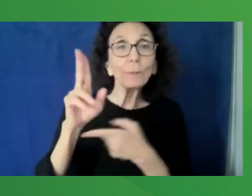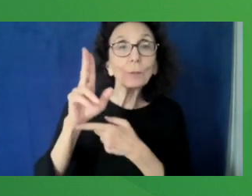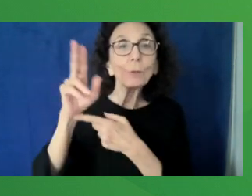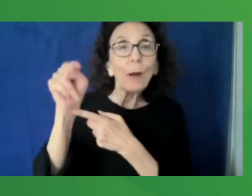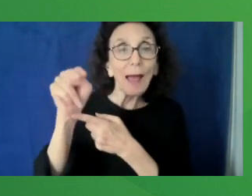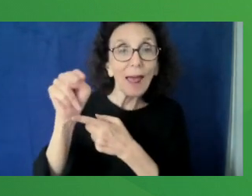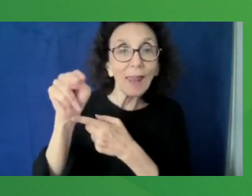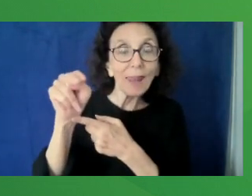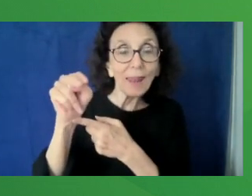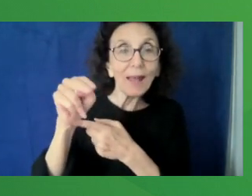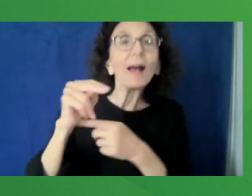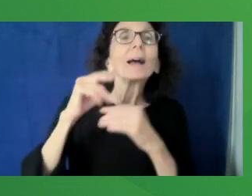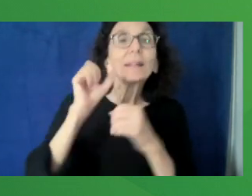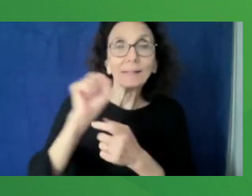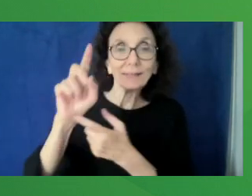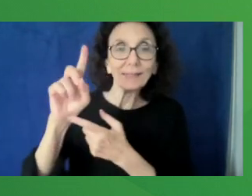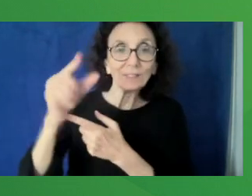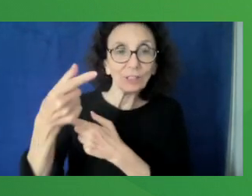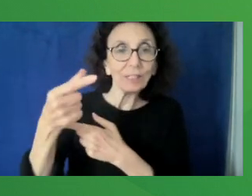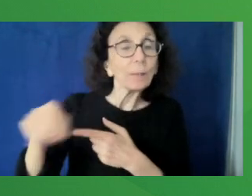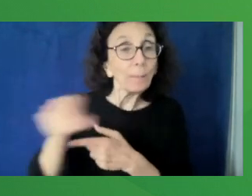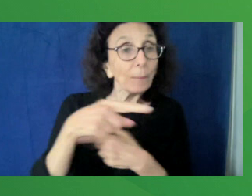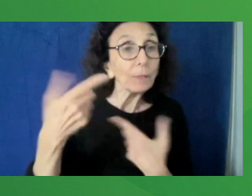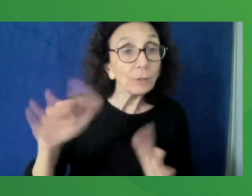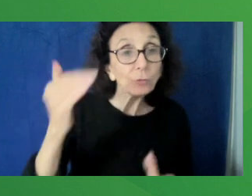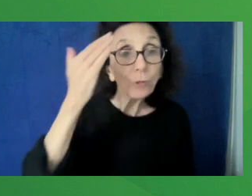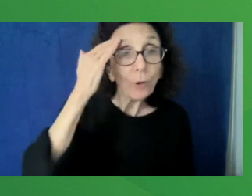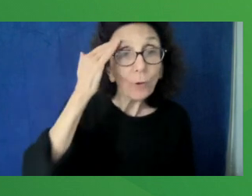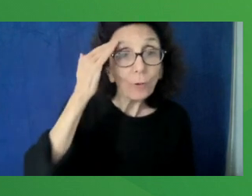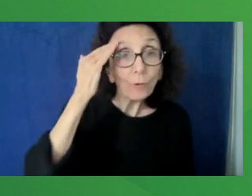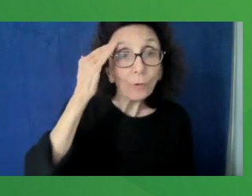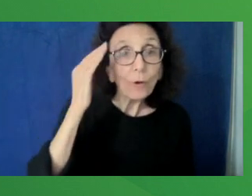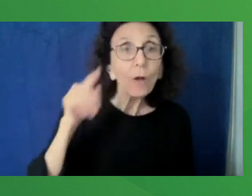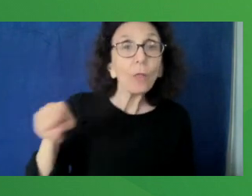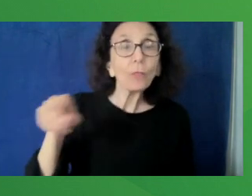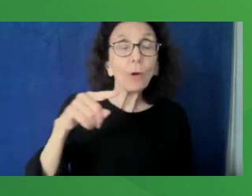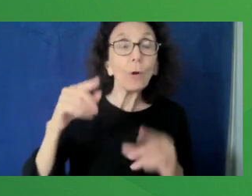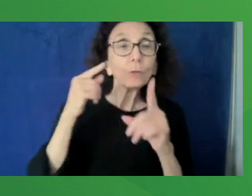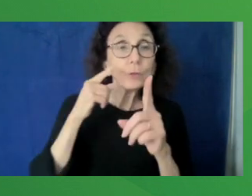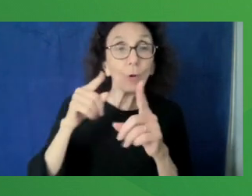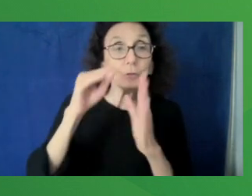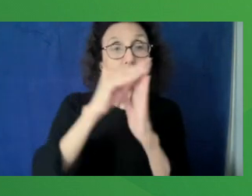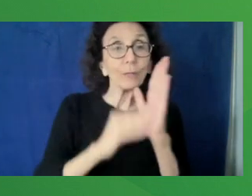you might be familiar with those goals. They were drawn up after consultation with United